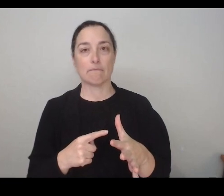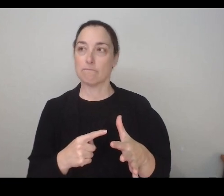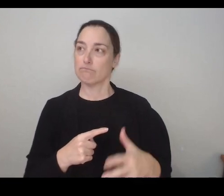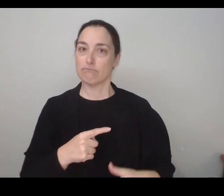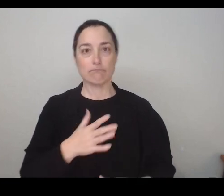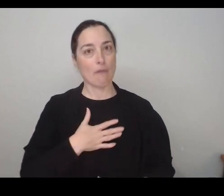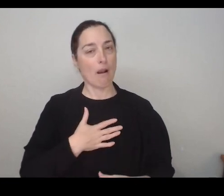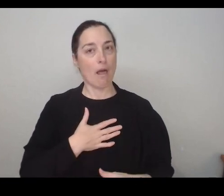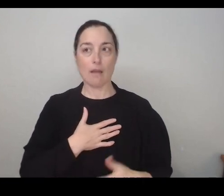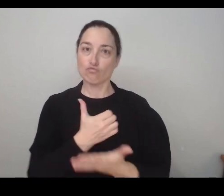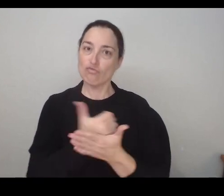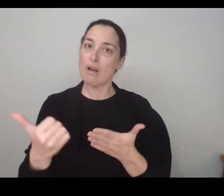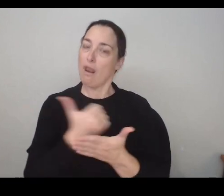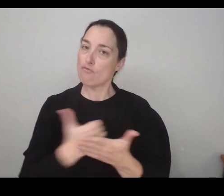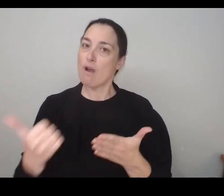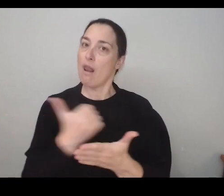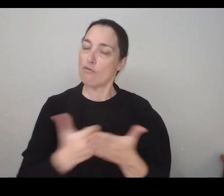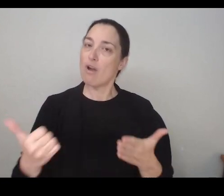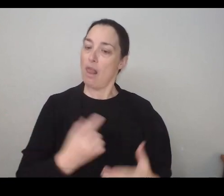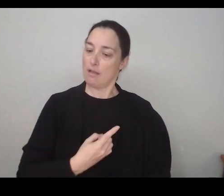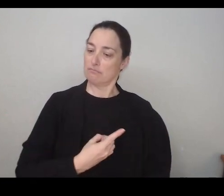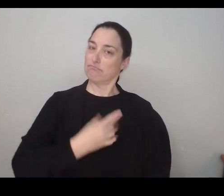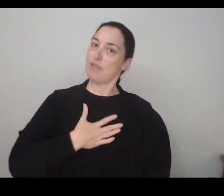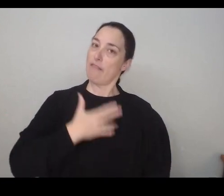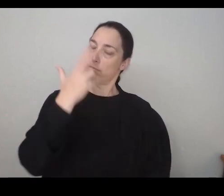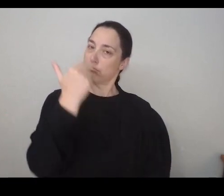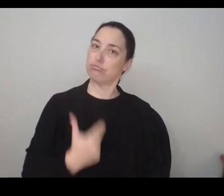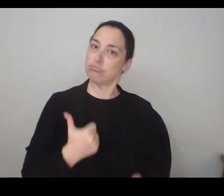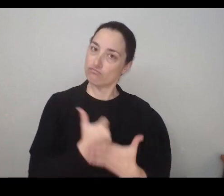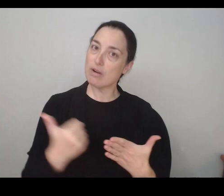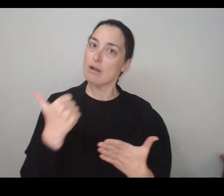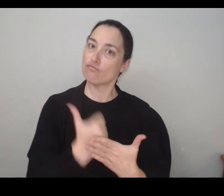he does it very often, since the beginnings, you know, till the real end.